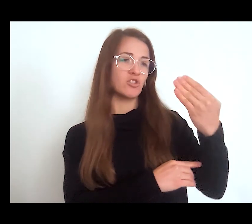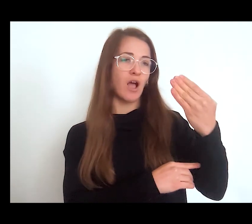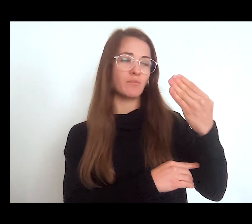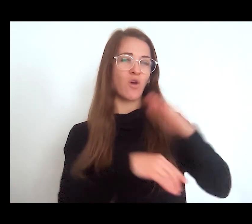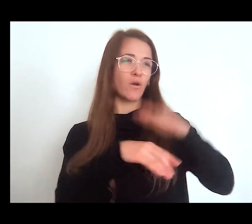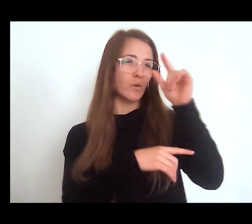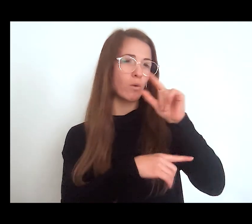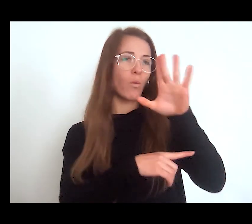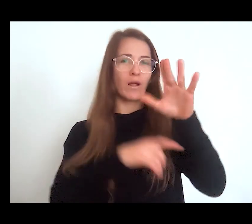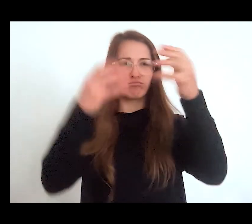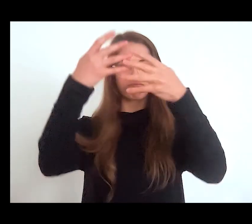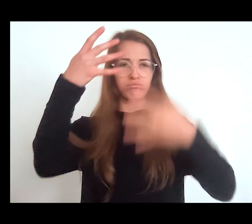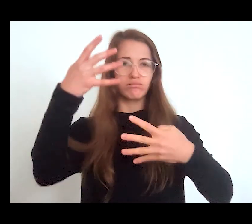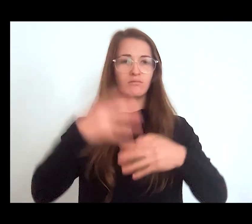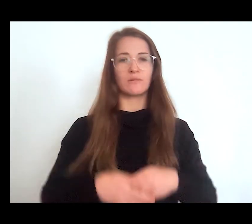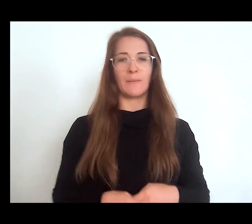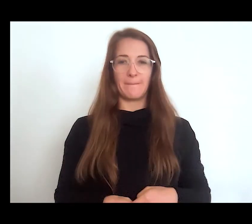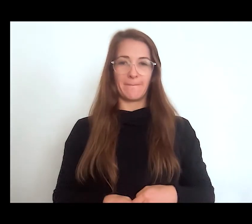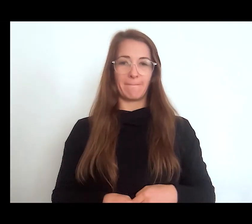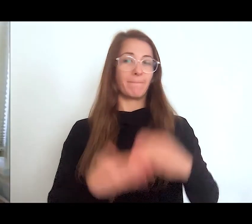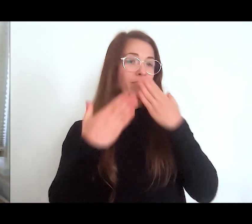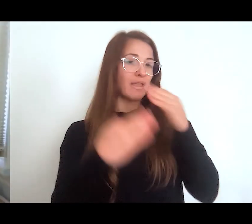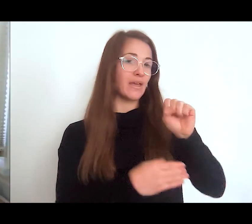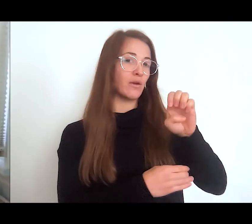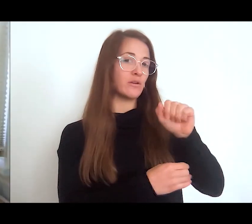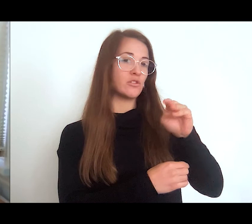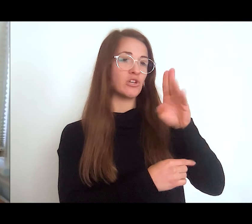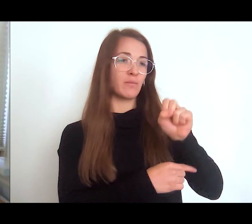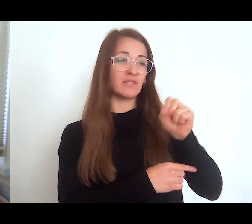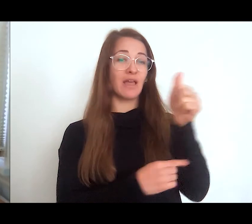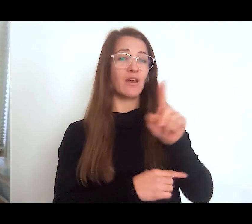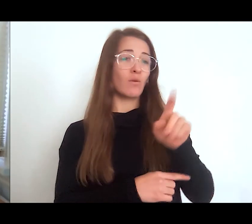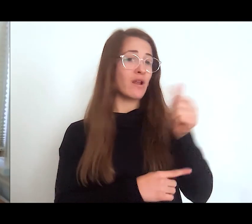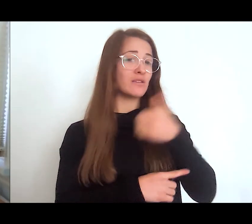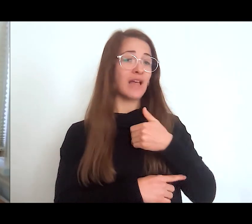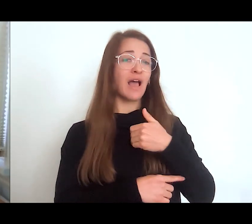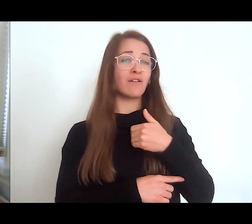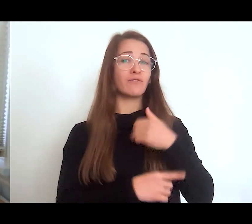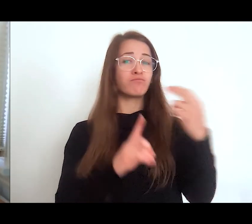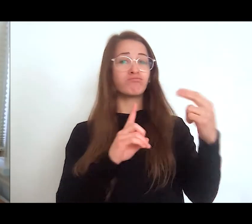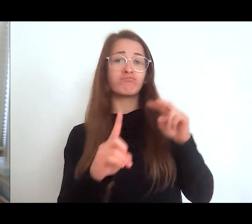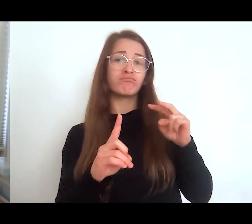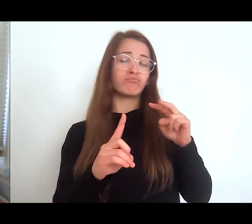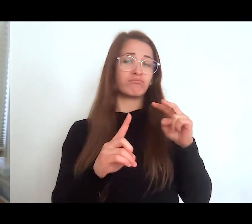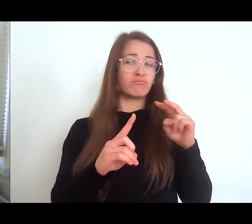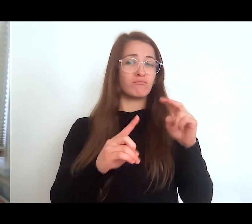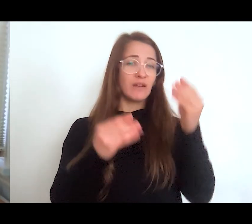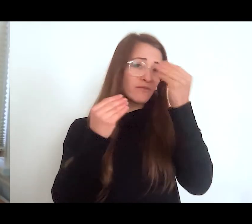YORK STATE JOBS. THERE IS USUALLY STUFF THERE. GREAT, THANK YOU, SEAMUS. ANYONE ELSE HAVE INSIGHT TO THE